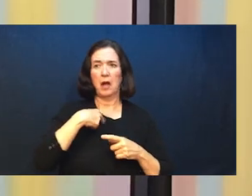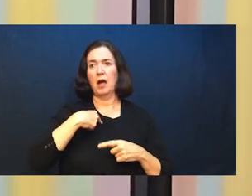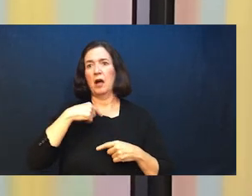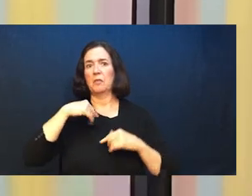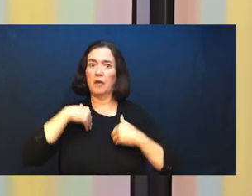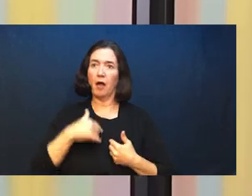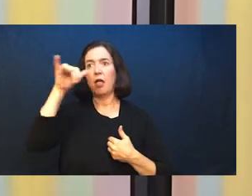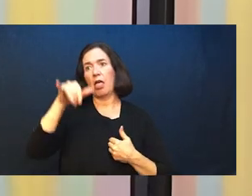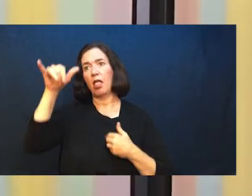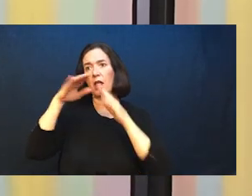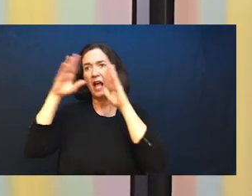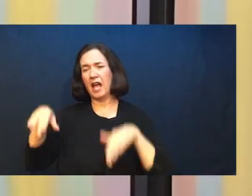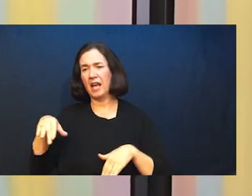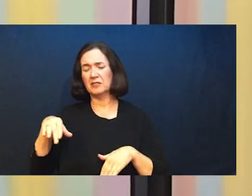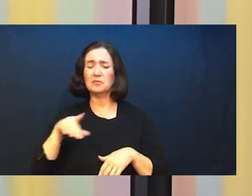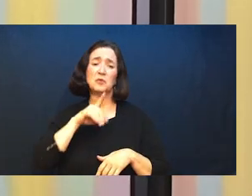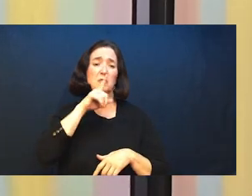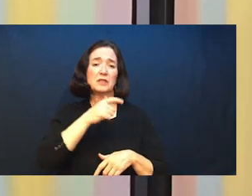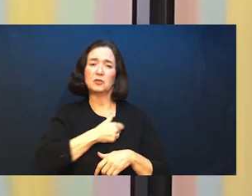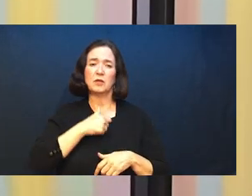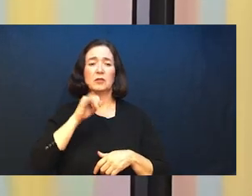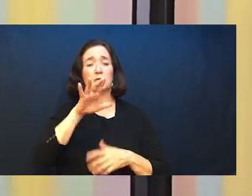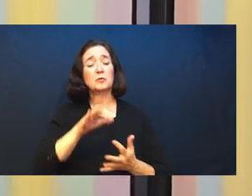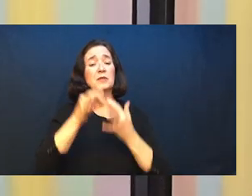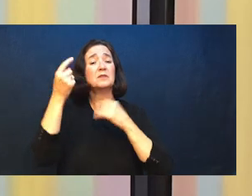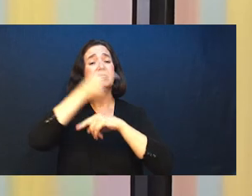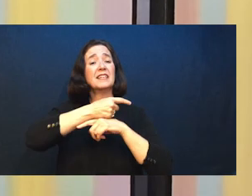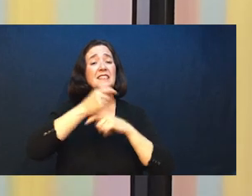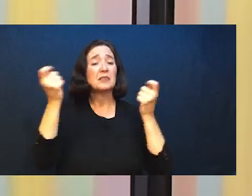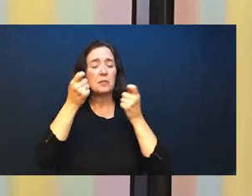in the house, and I'm really sorry that your special day of celebration has